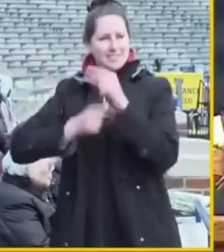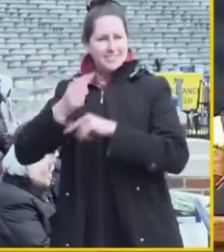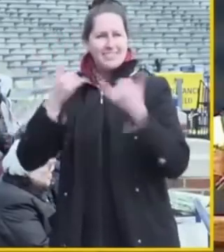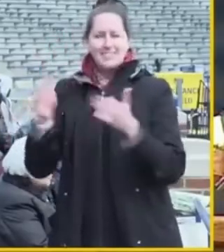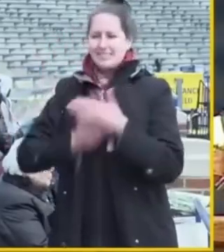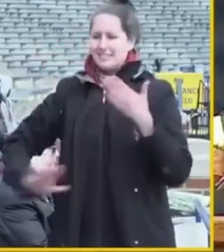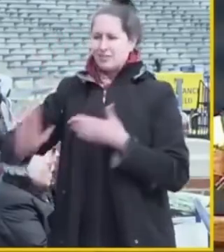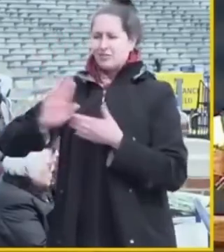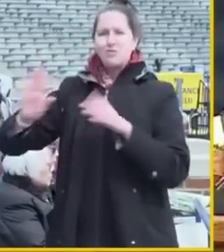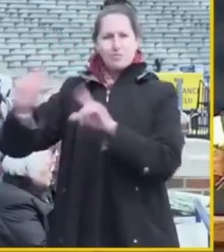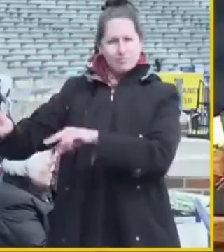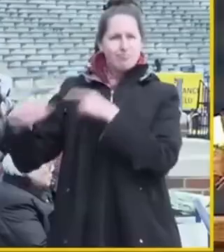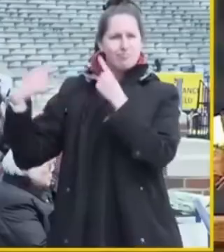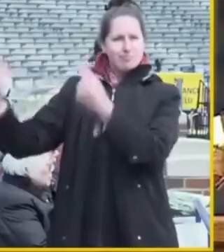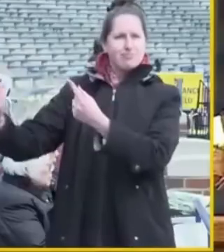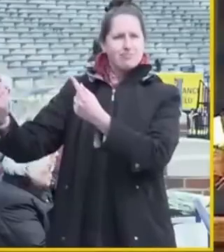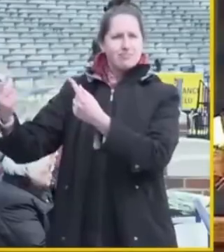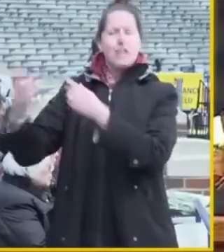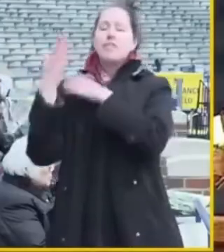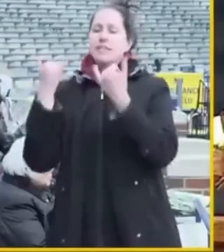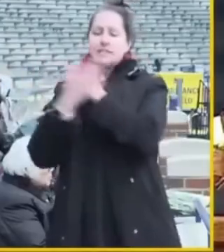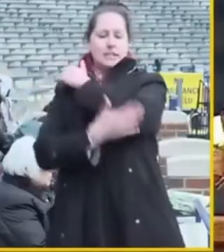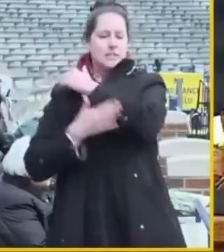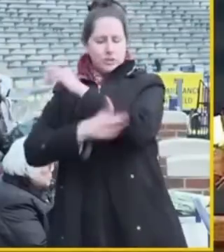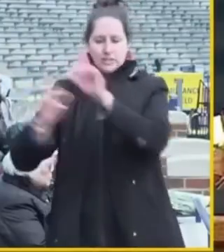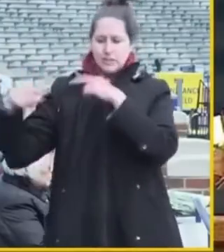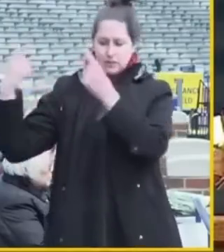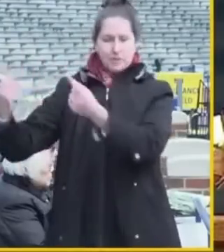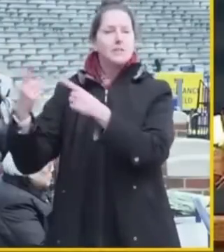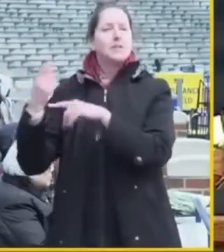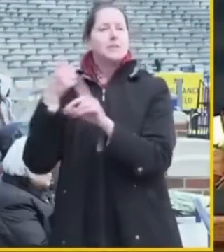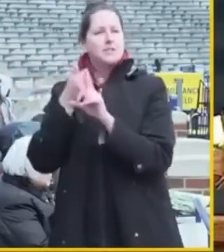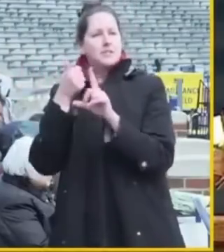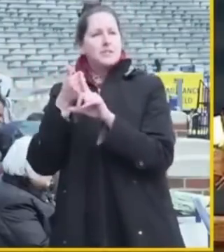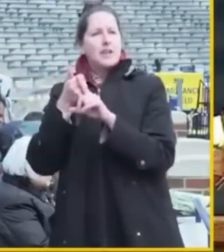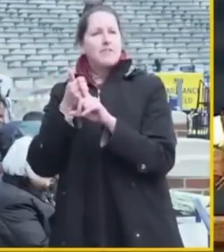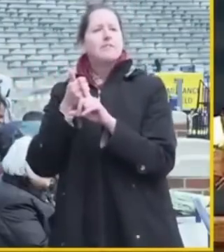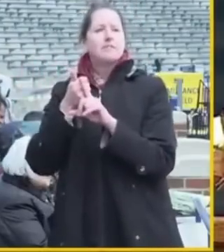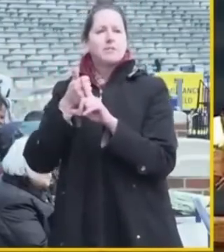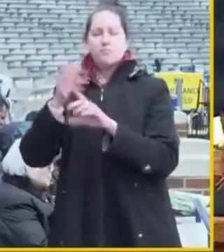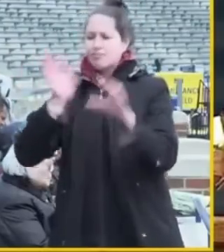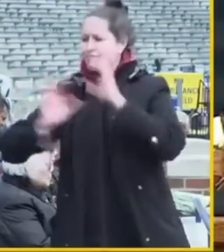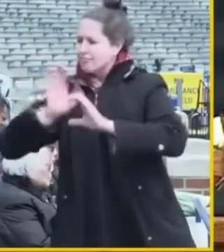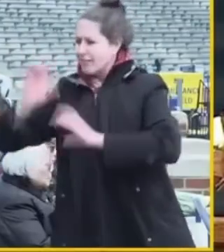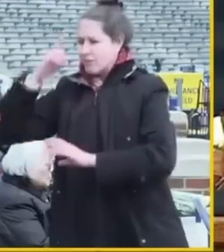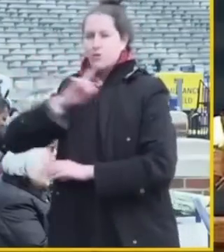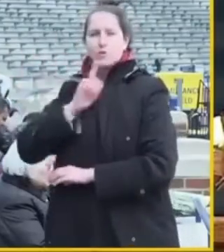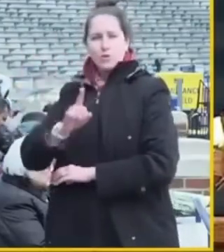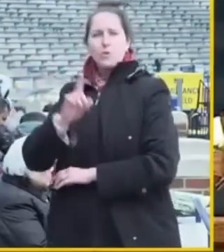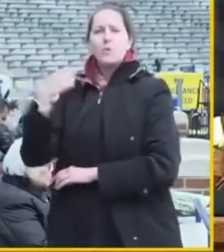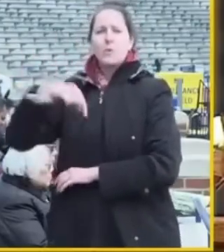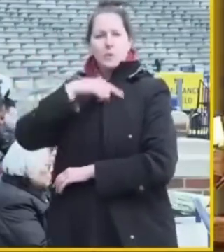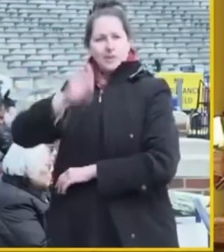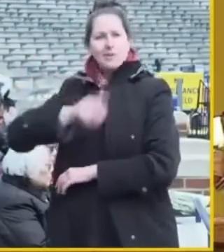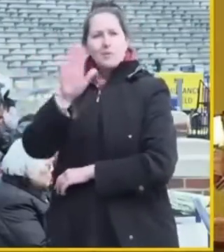You are a generation in pursuit of the truth, and we need your energy, your work ethic,